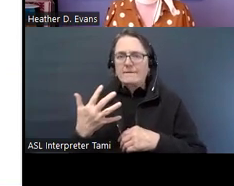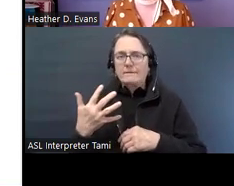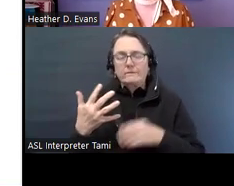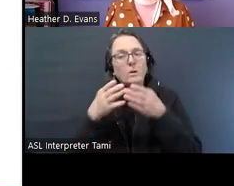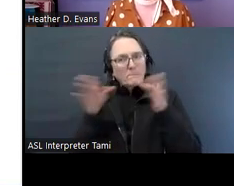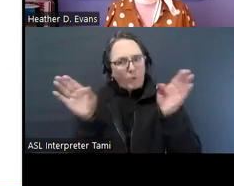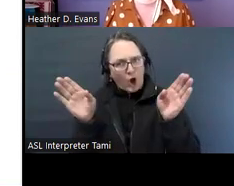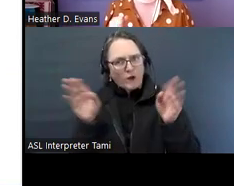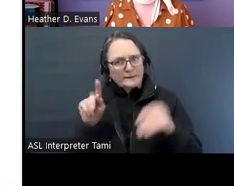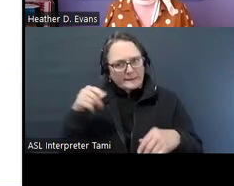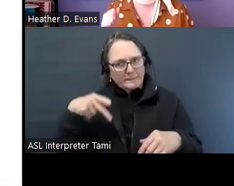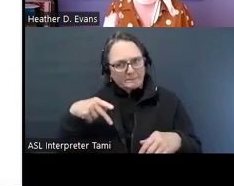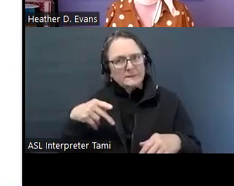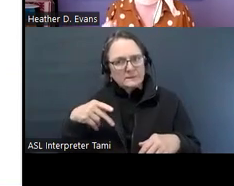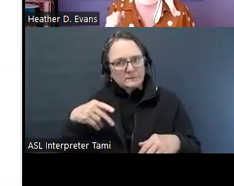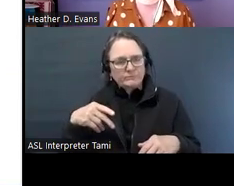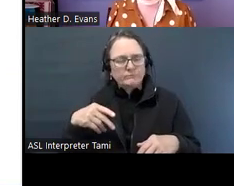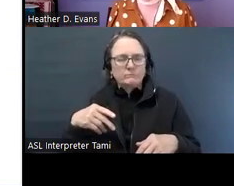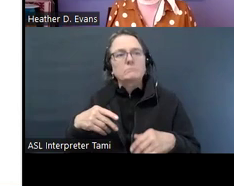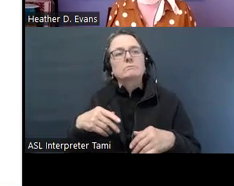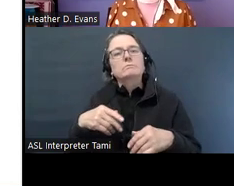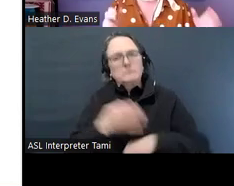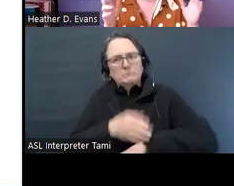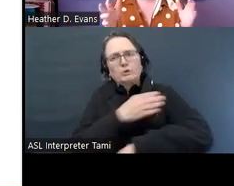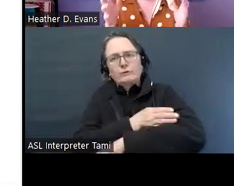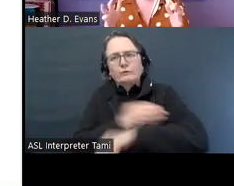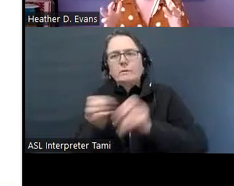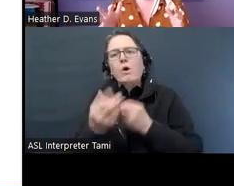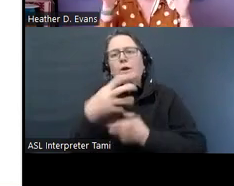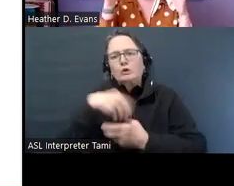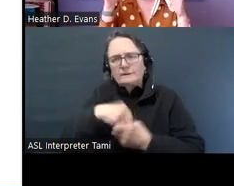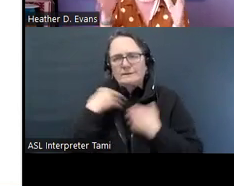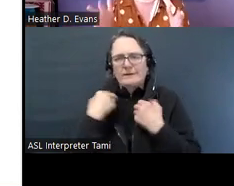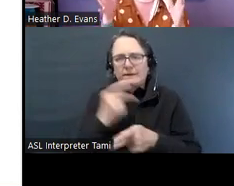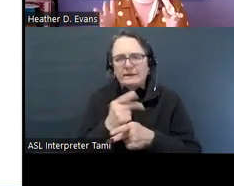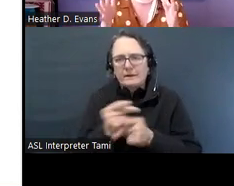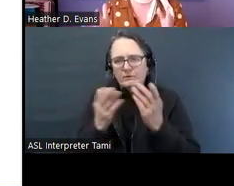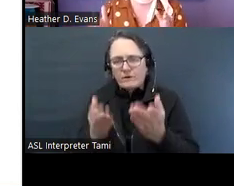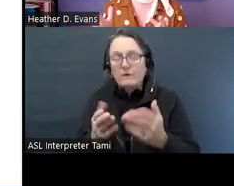First, establish standards of care, and by this we mean establish standards of care